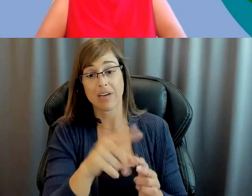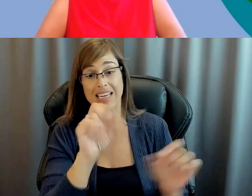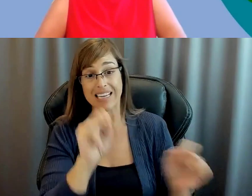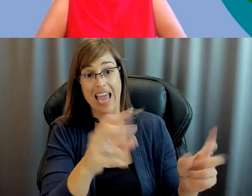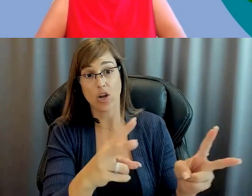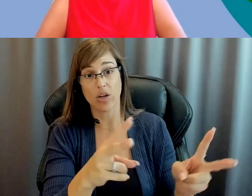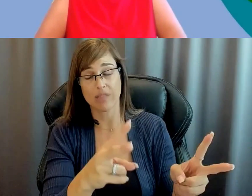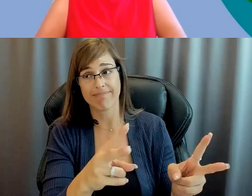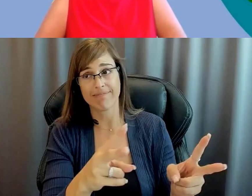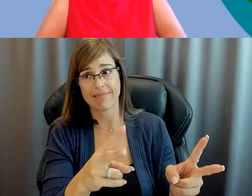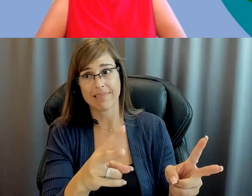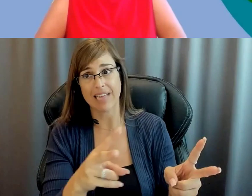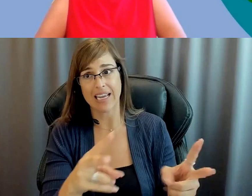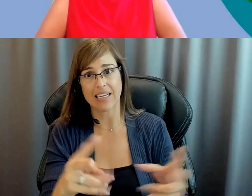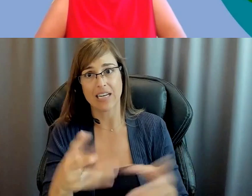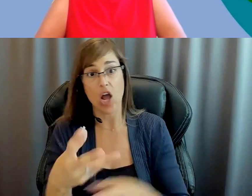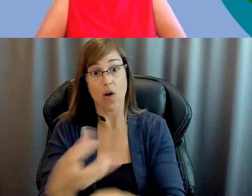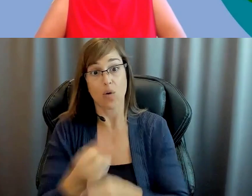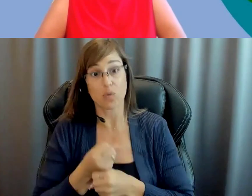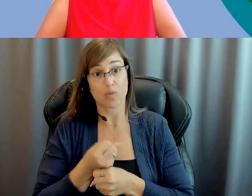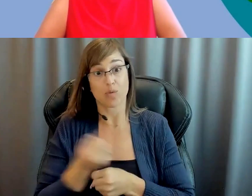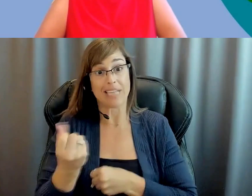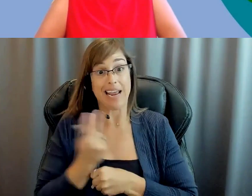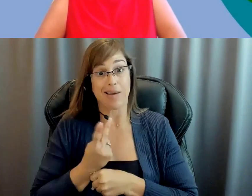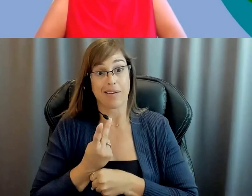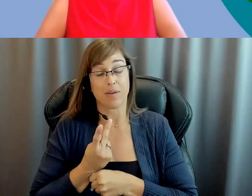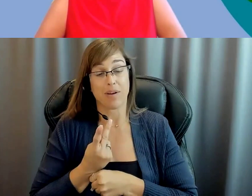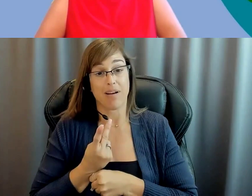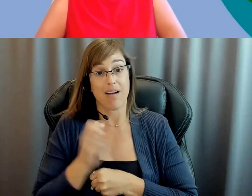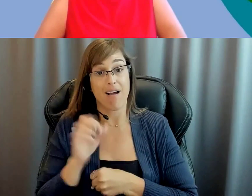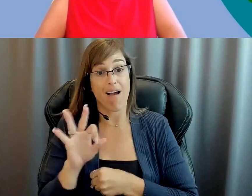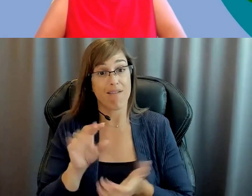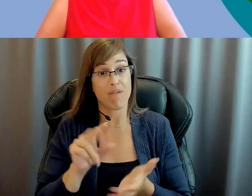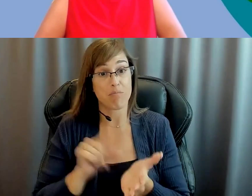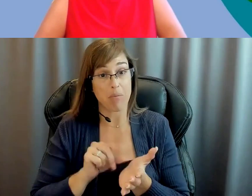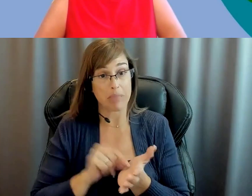be a consequence of an ORI investigation? Is that one of the actions that can be imposed?